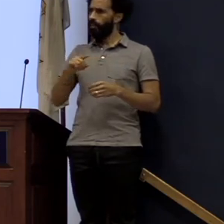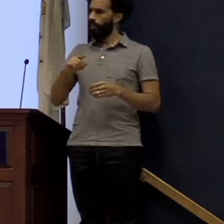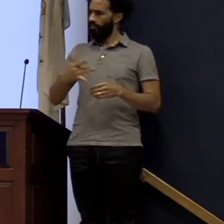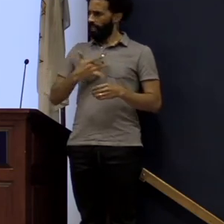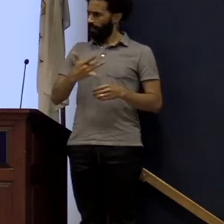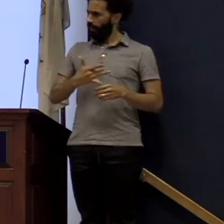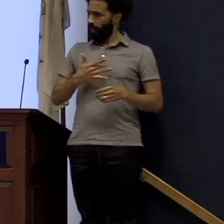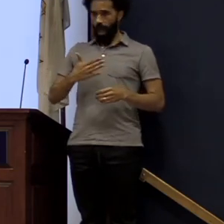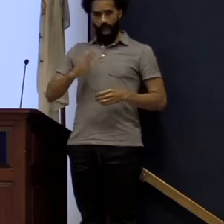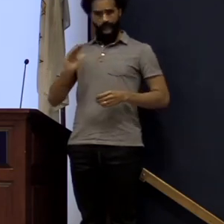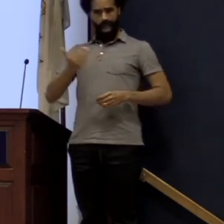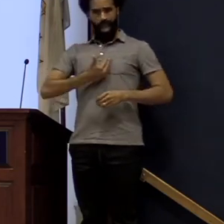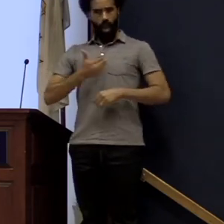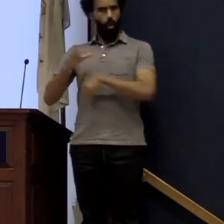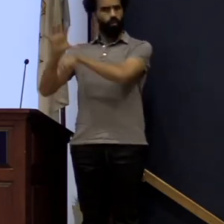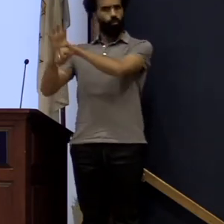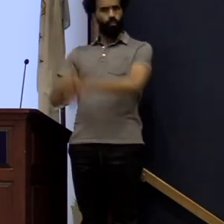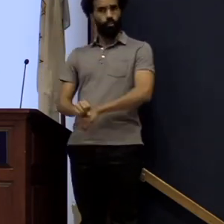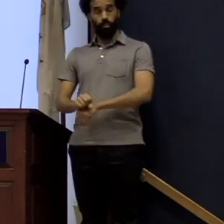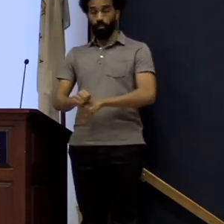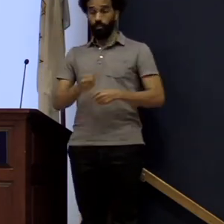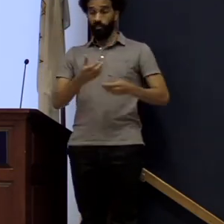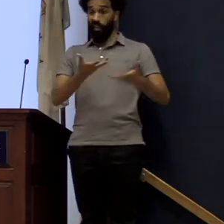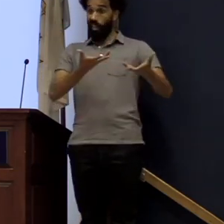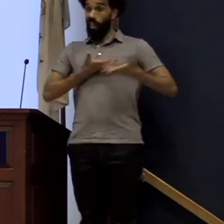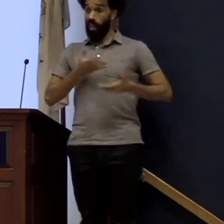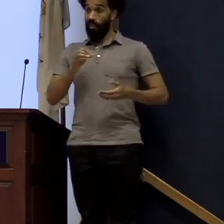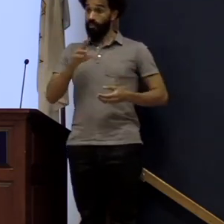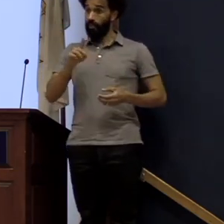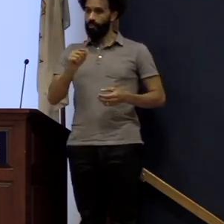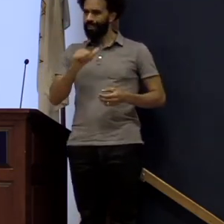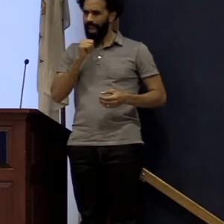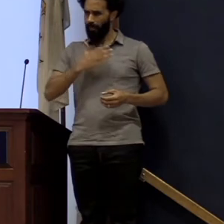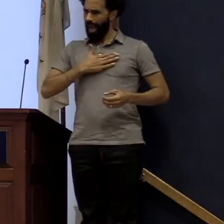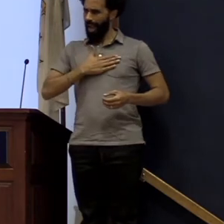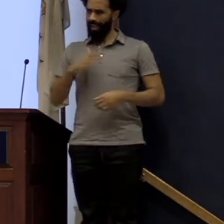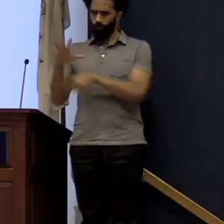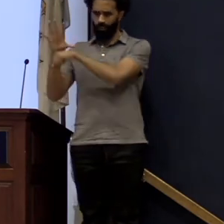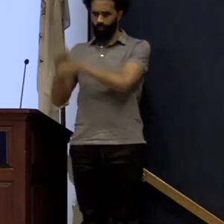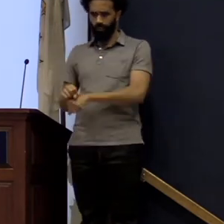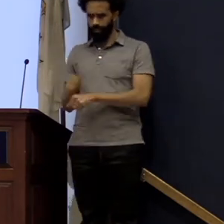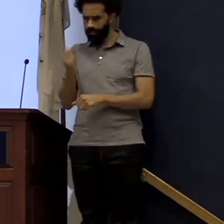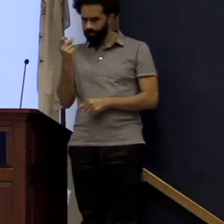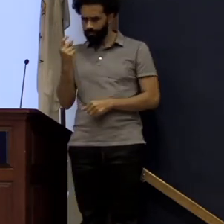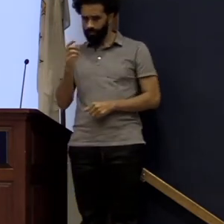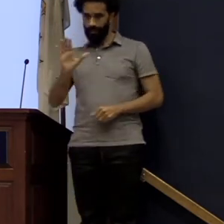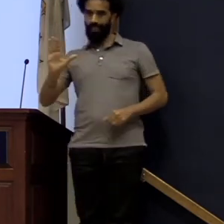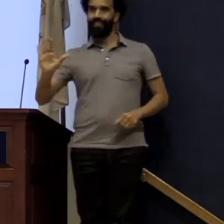When you think about traditionally underrepresented there is a hint to us. This is something that was there's cultural